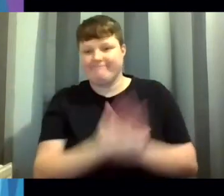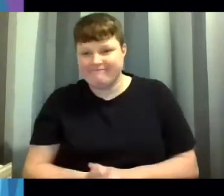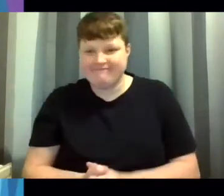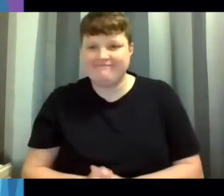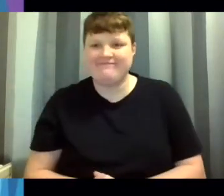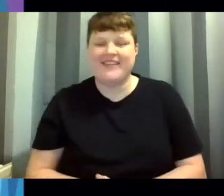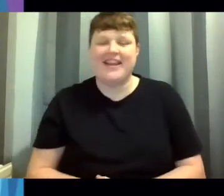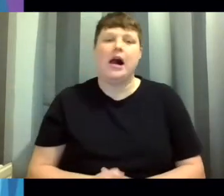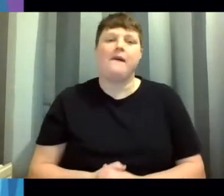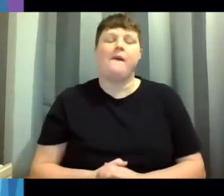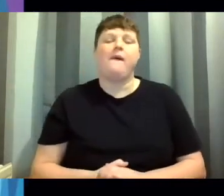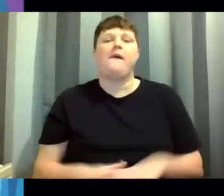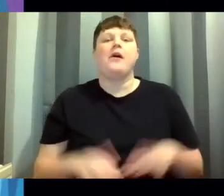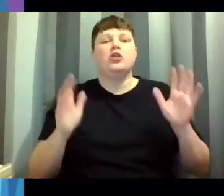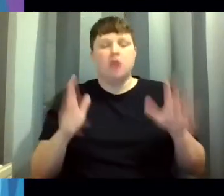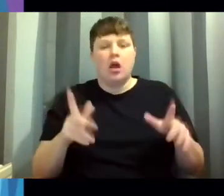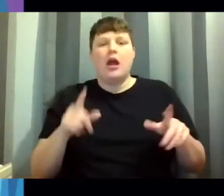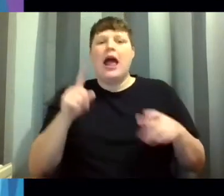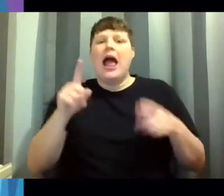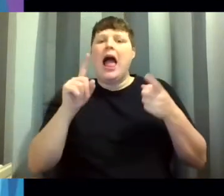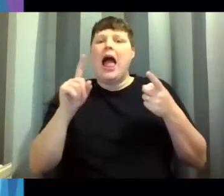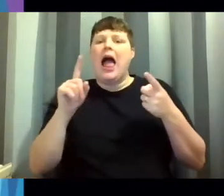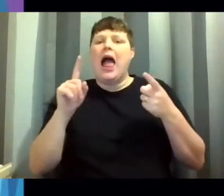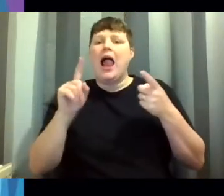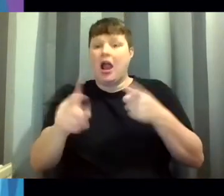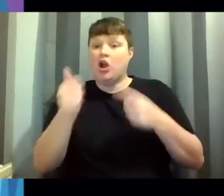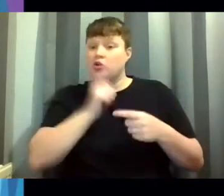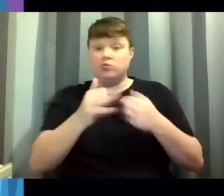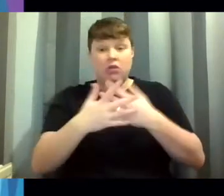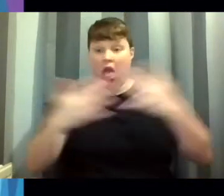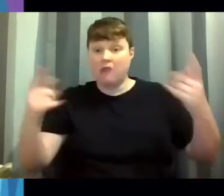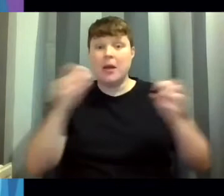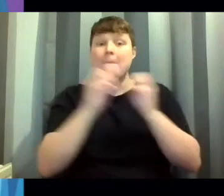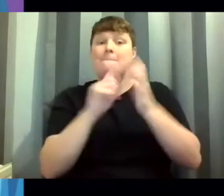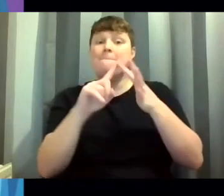We also use endoscopes for other, non-medical purposes. You may have heard of some of these. For